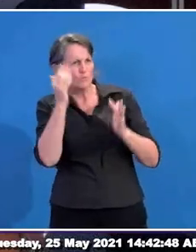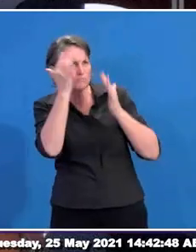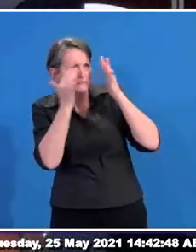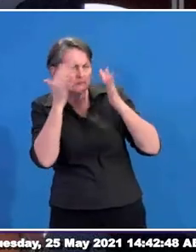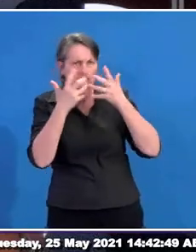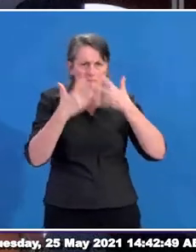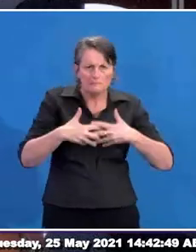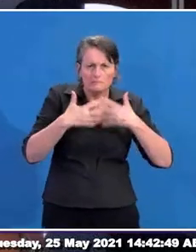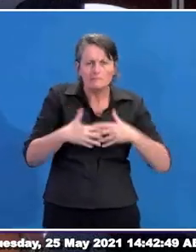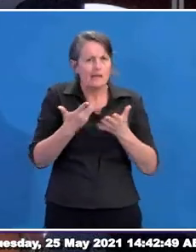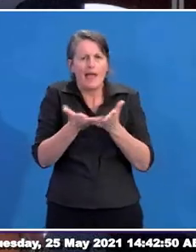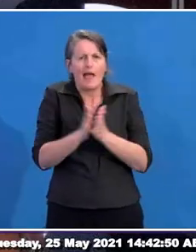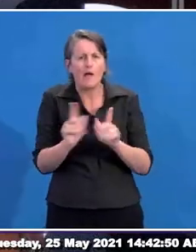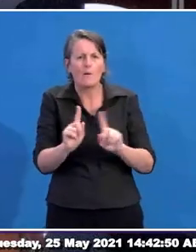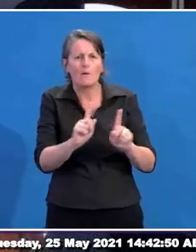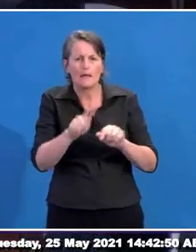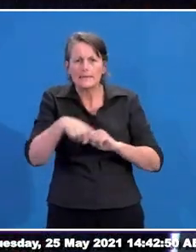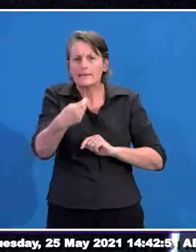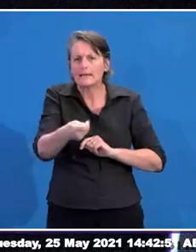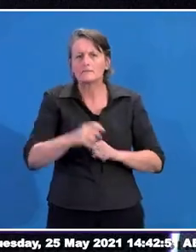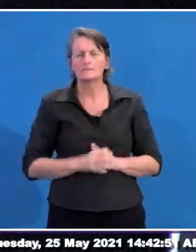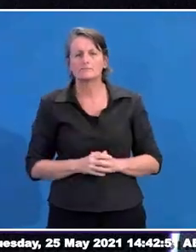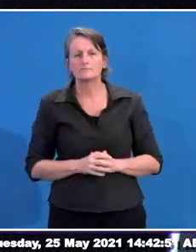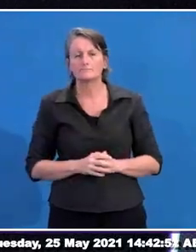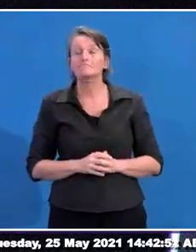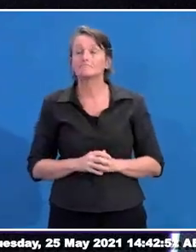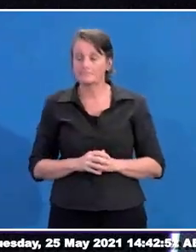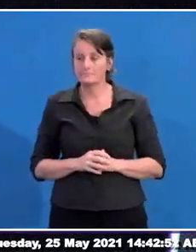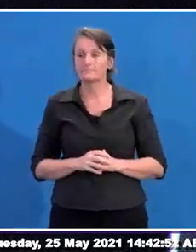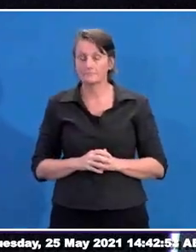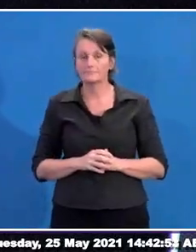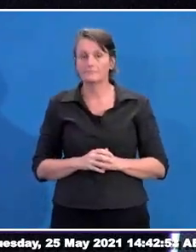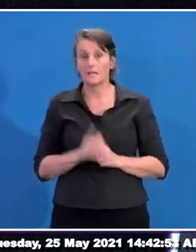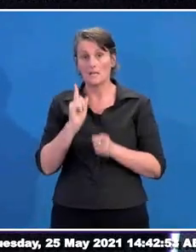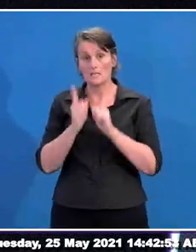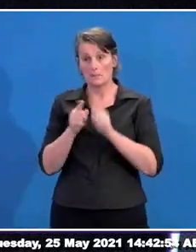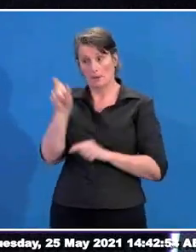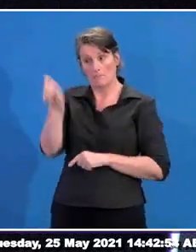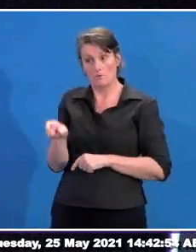the material that you have collected? Sometimes a respondent will also have witnesses, so I will